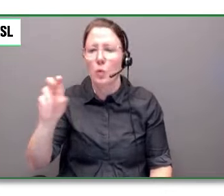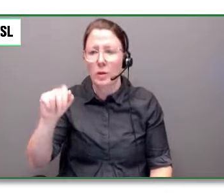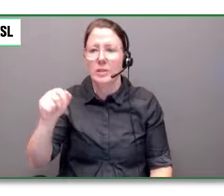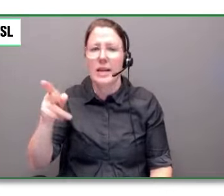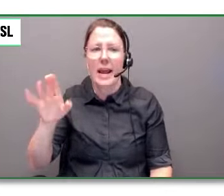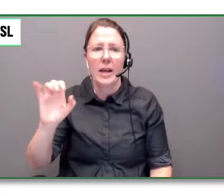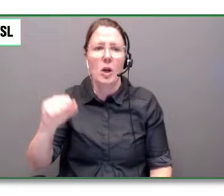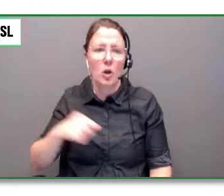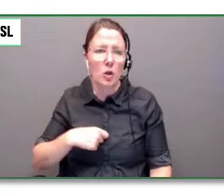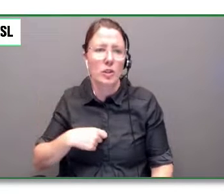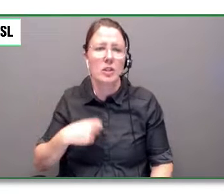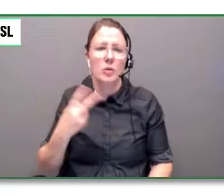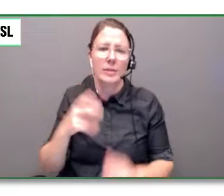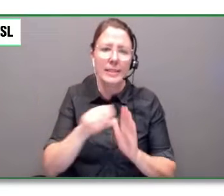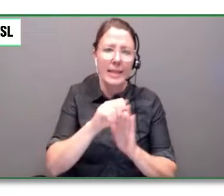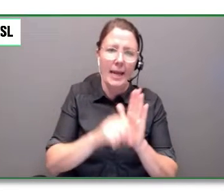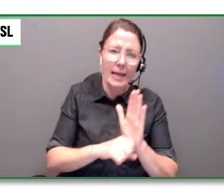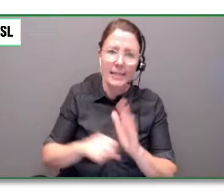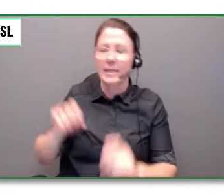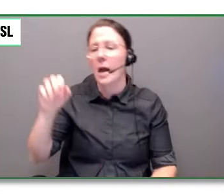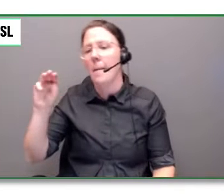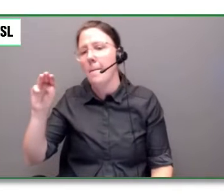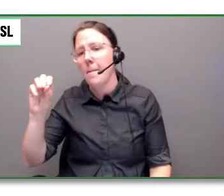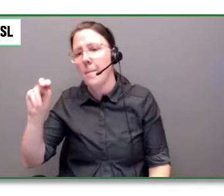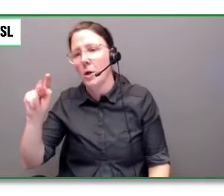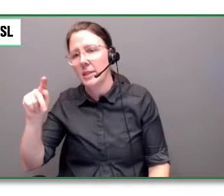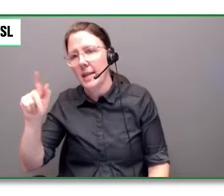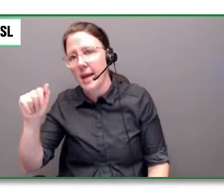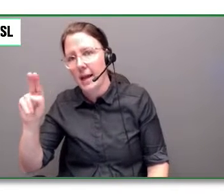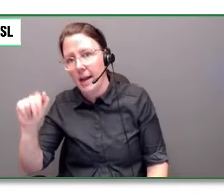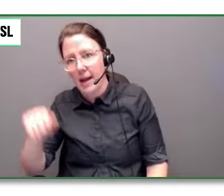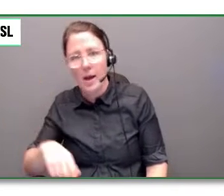dedicated and set apart as a public park or pleasuring ground for the benefit and